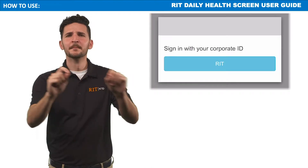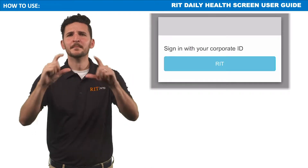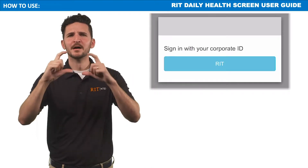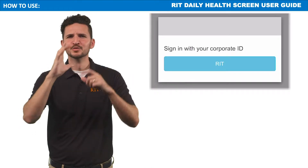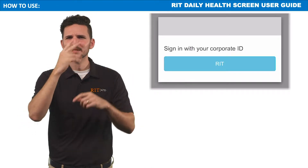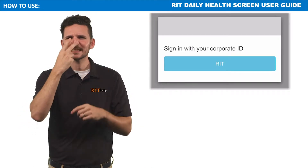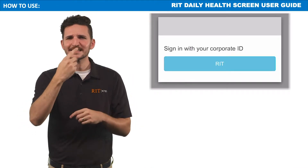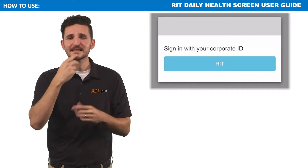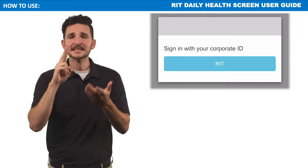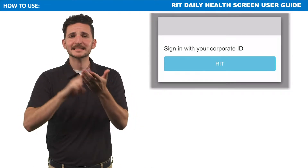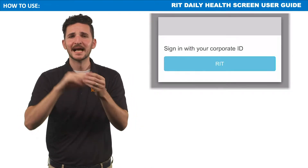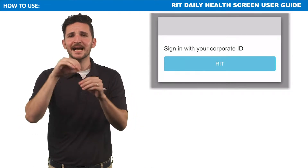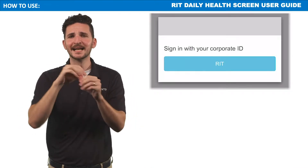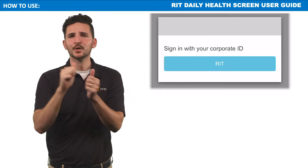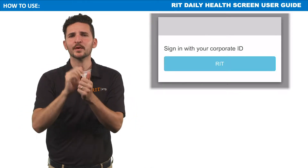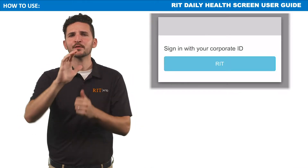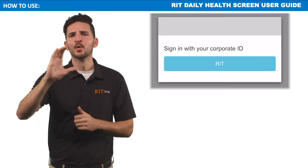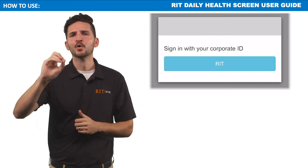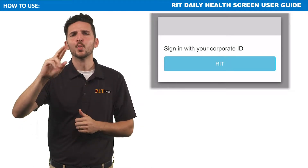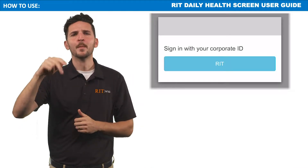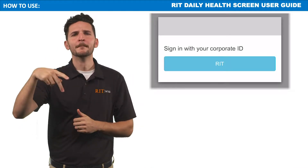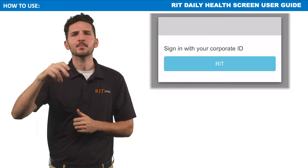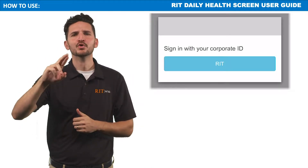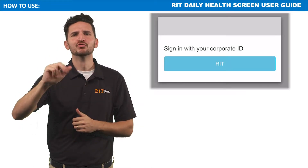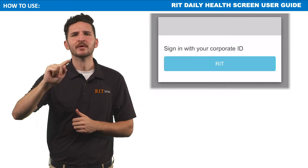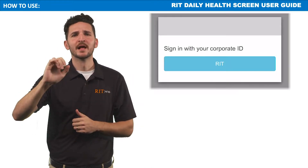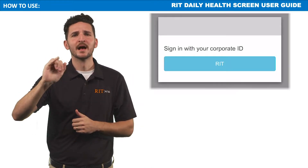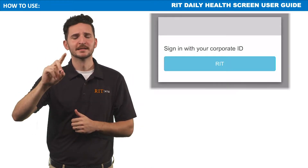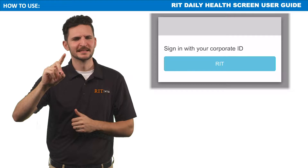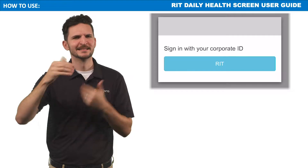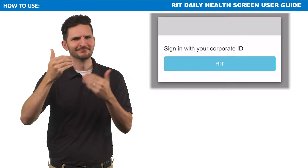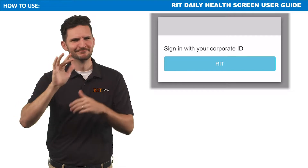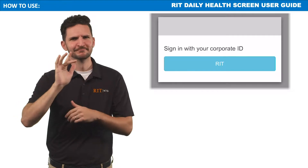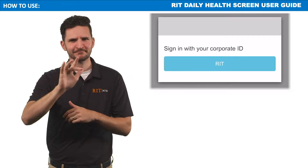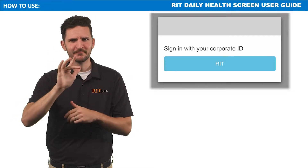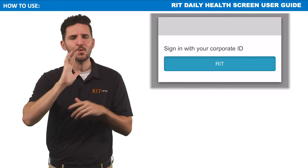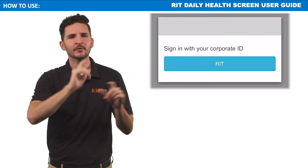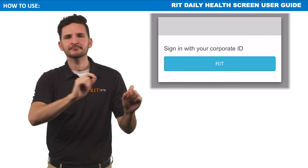Then, click the next box that says “Sign in with your Corporate ID”-